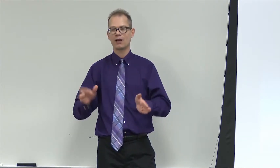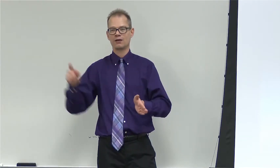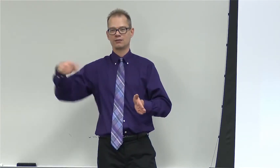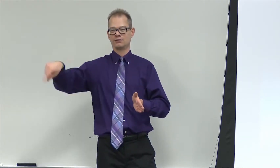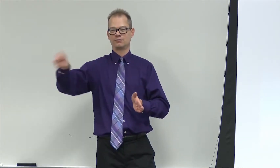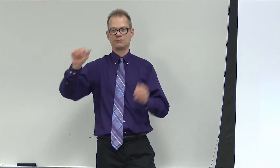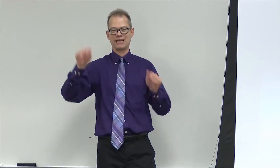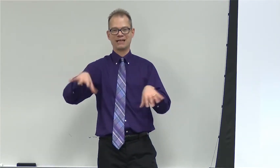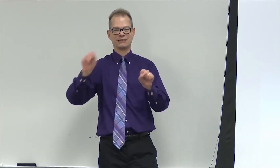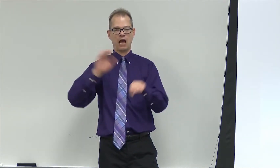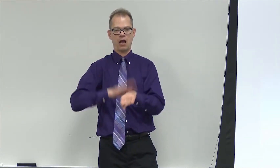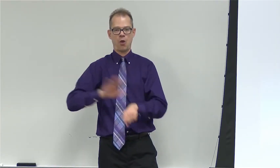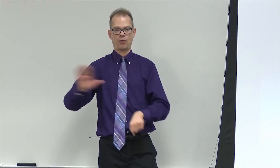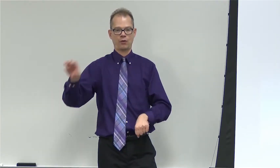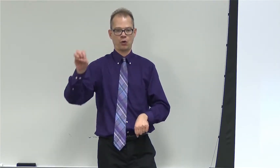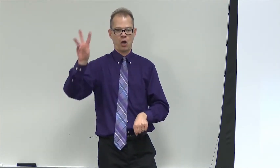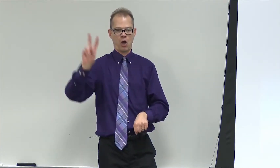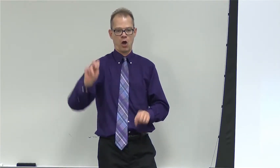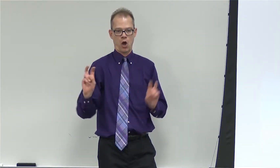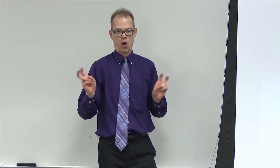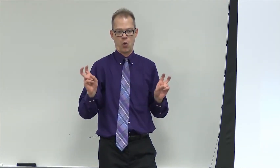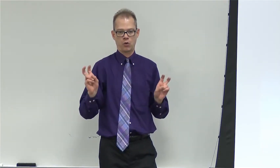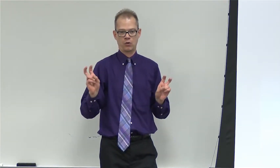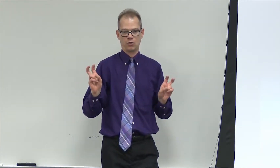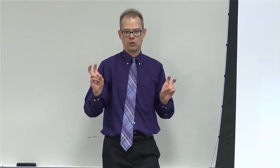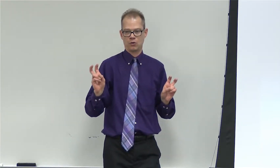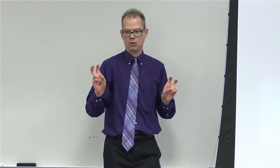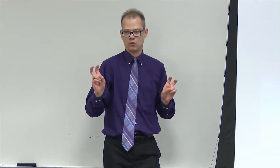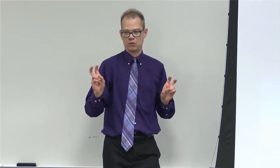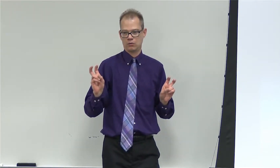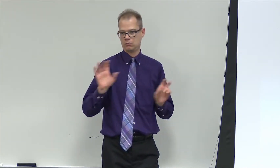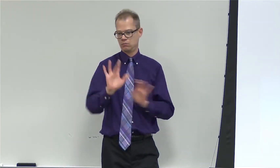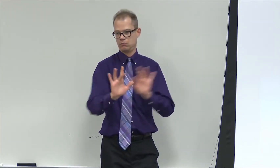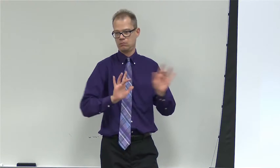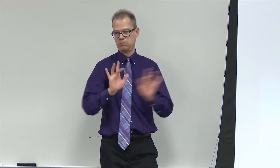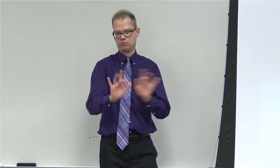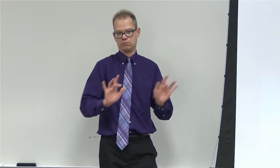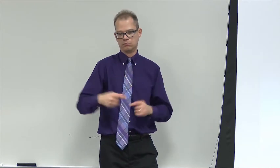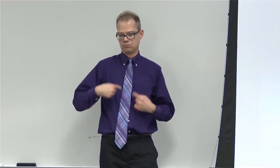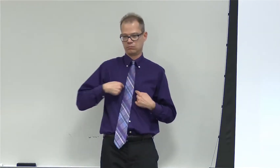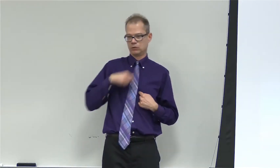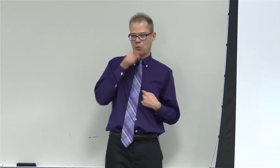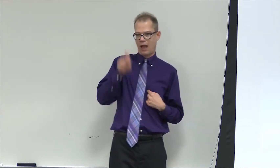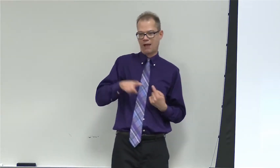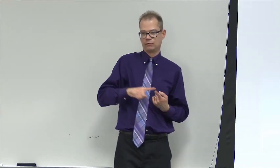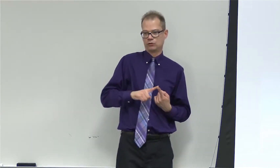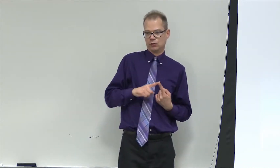So that way, people could take it on their own. I wouldn't have to be involved.